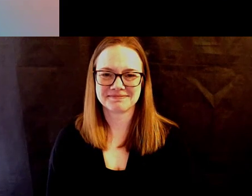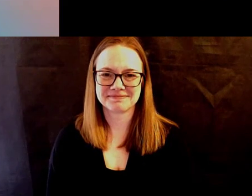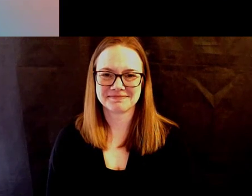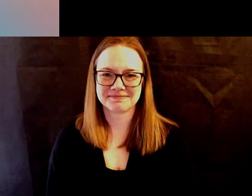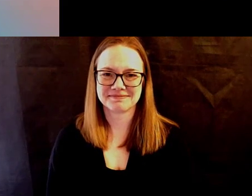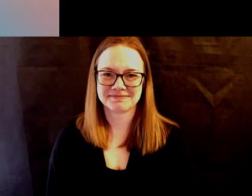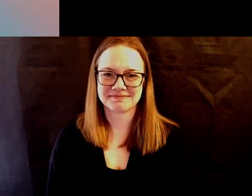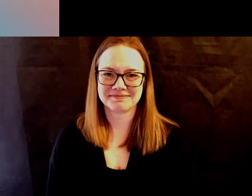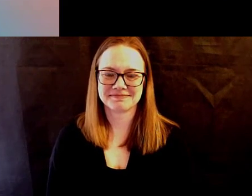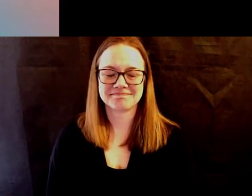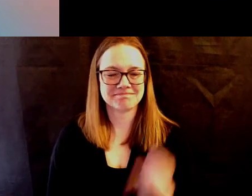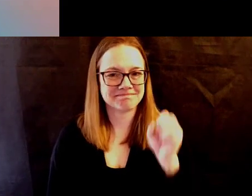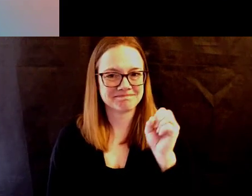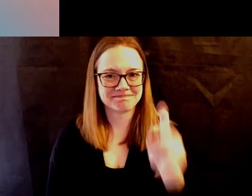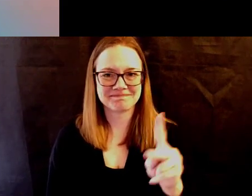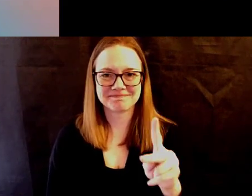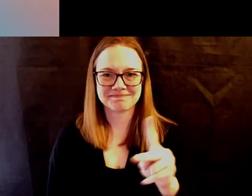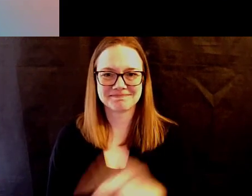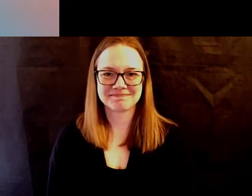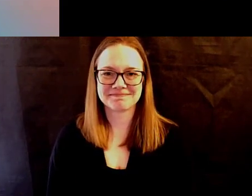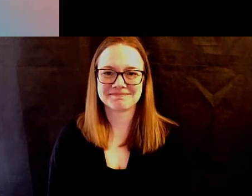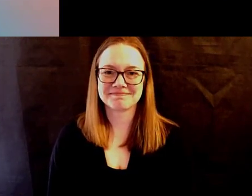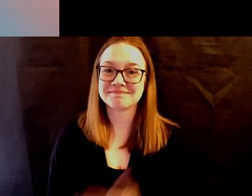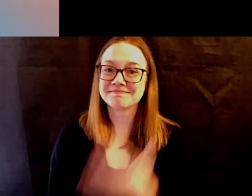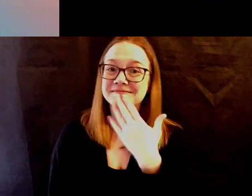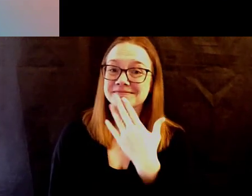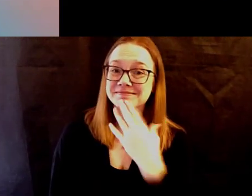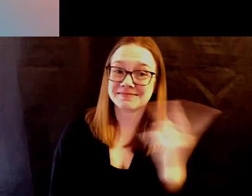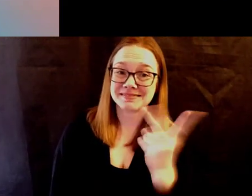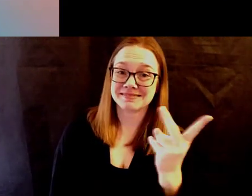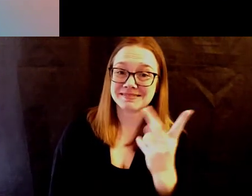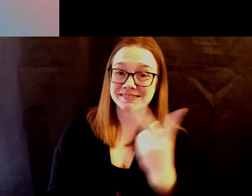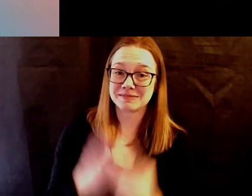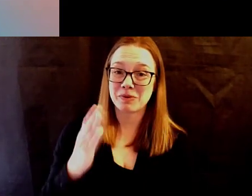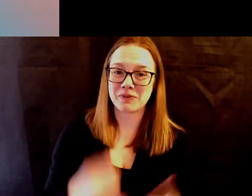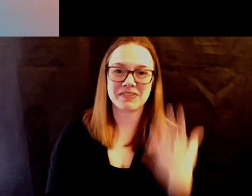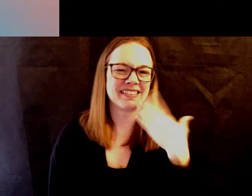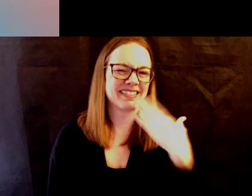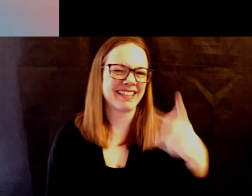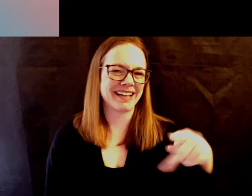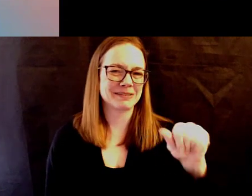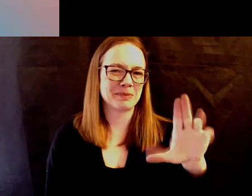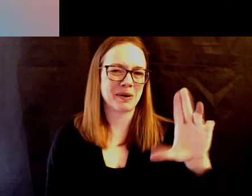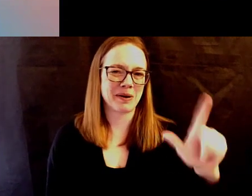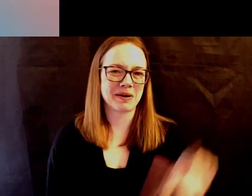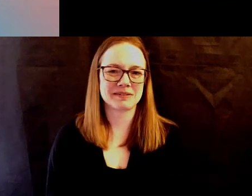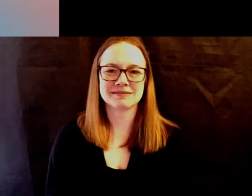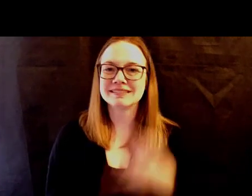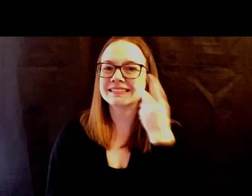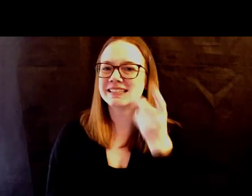All right. Thank you both. Thanks, Paul. See you next time.